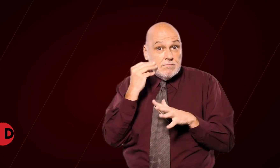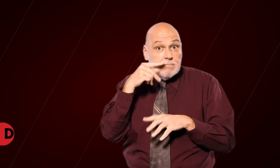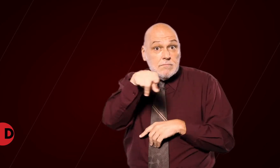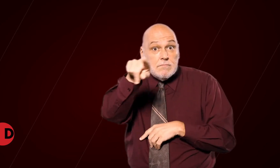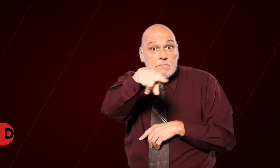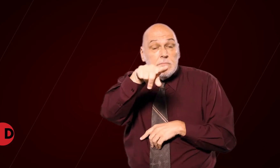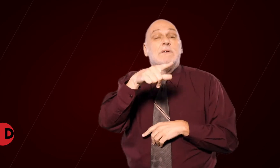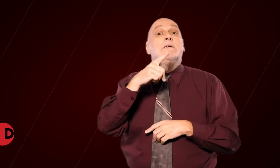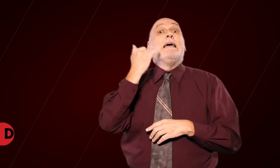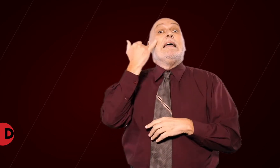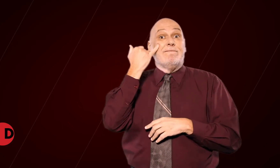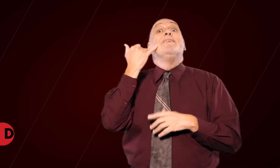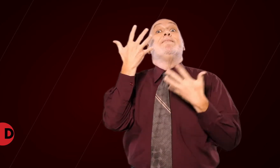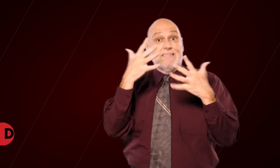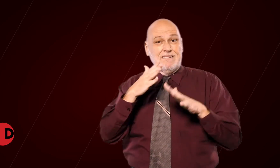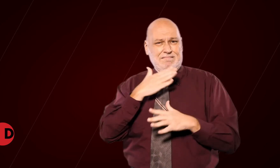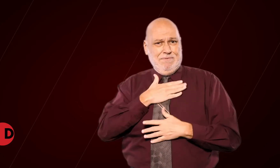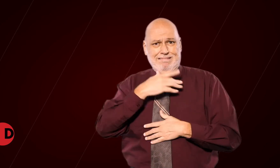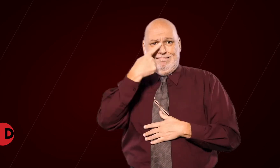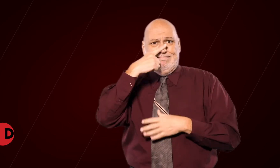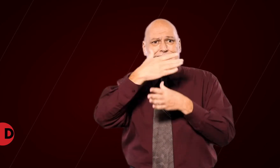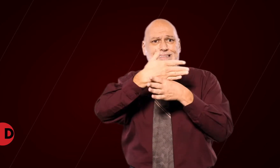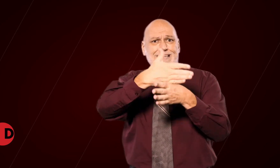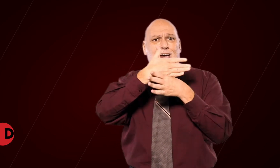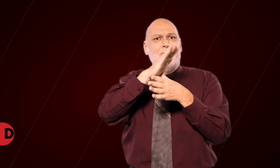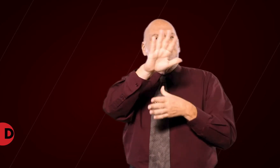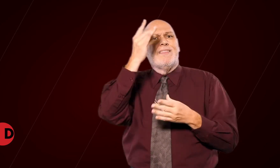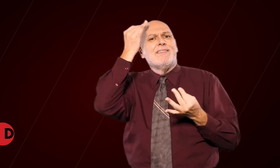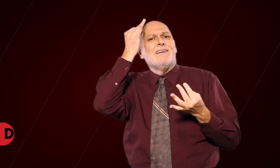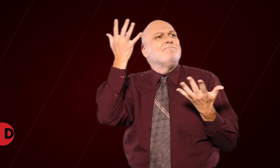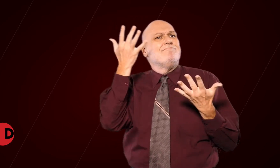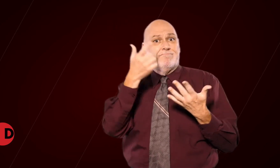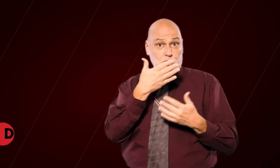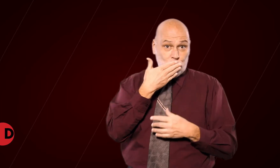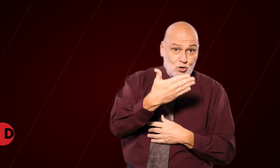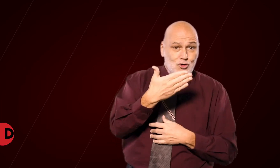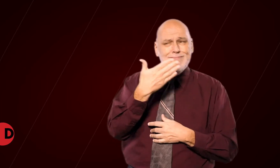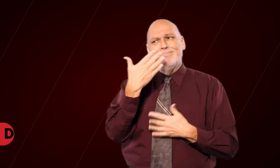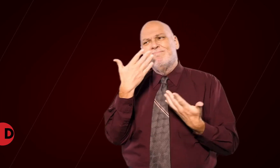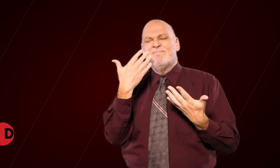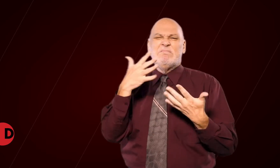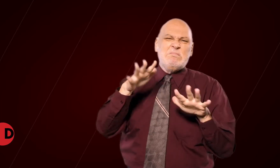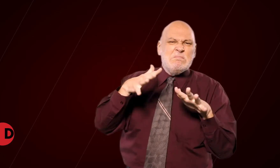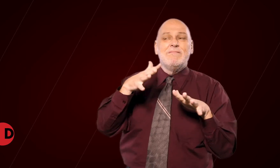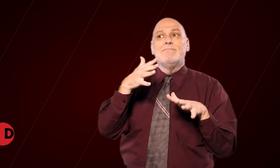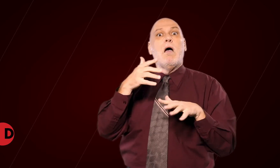If you have experience with iOS 14,